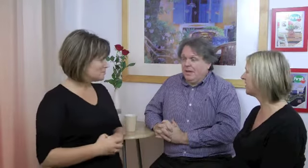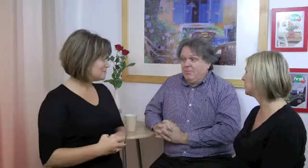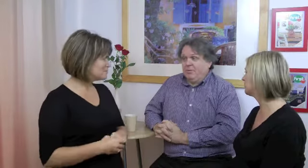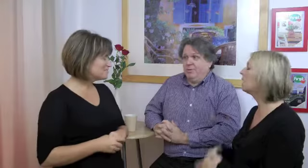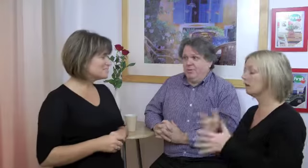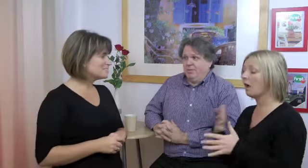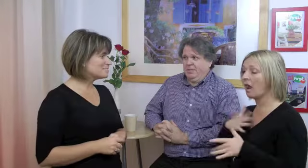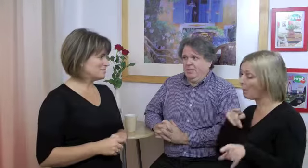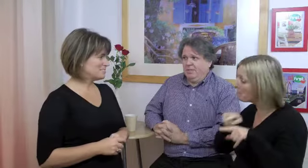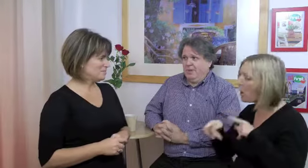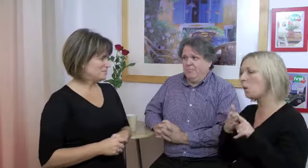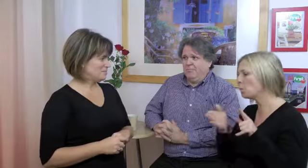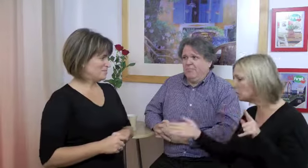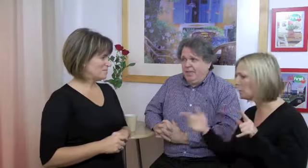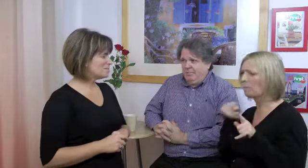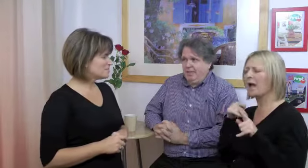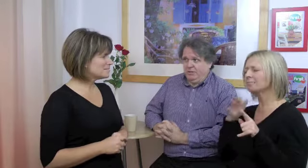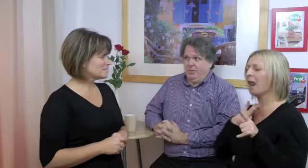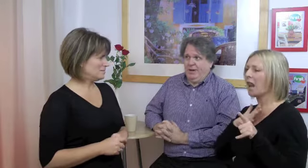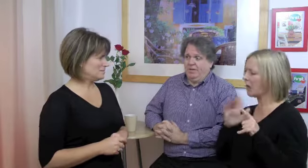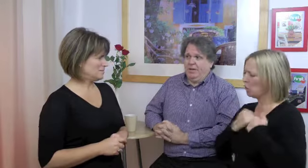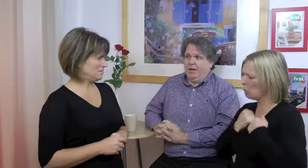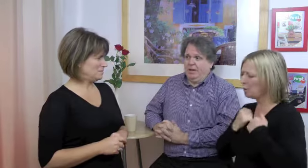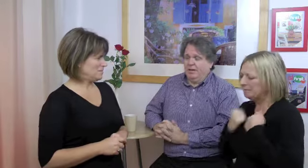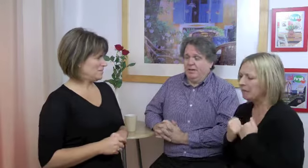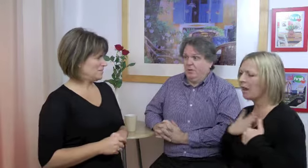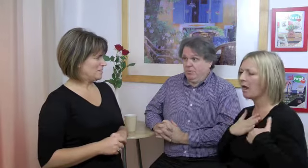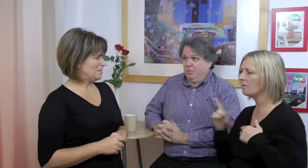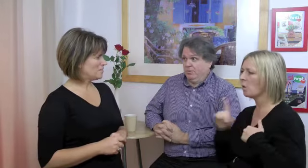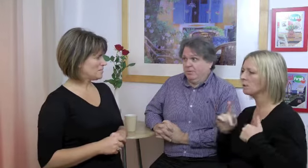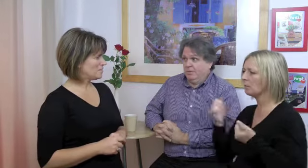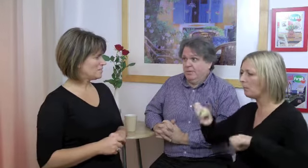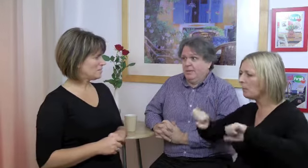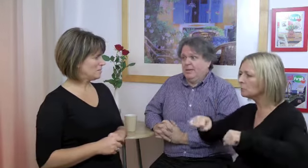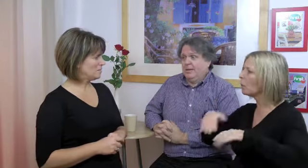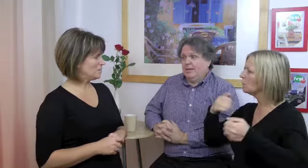I like most sports, but the sports that I'm really passionate about are motor sports and